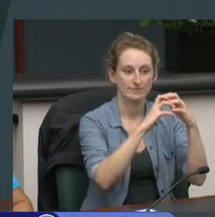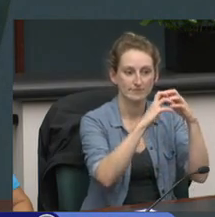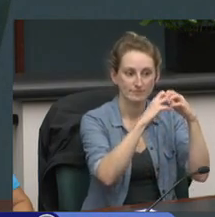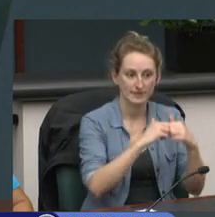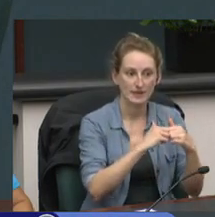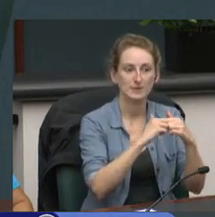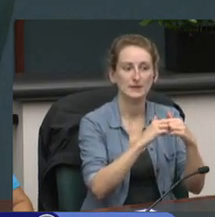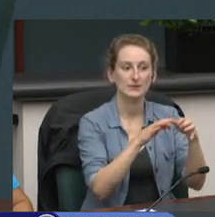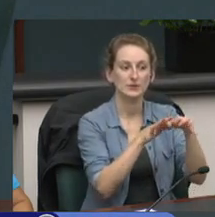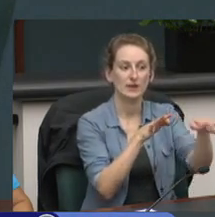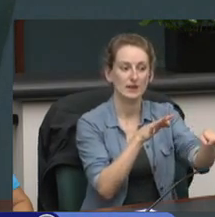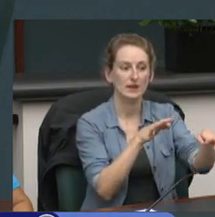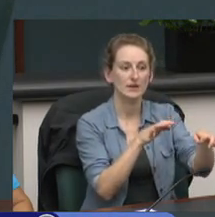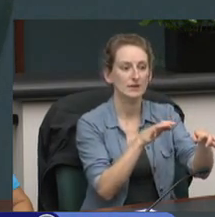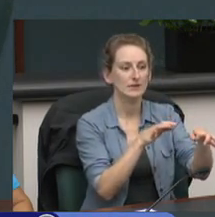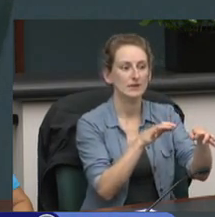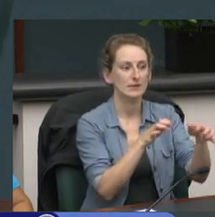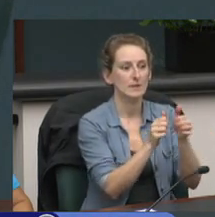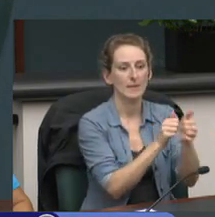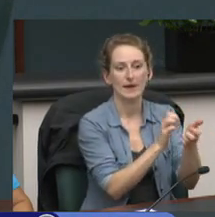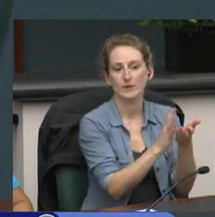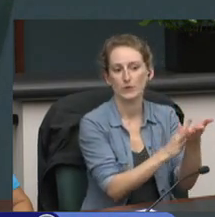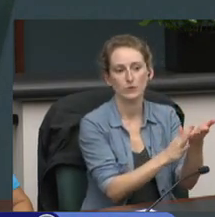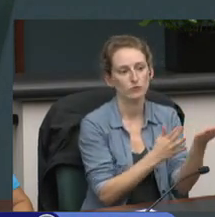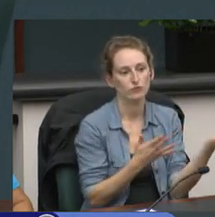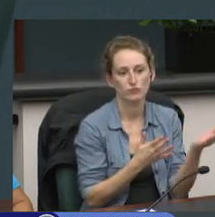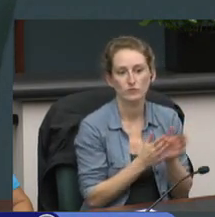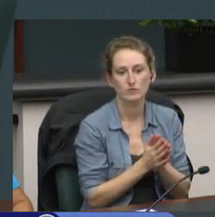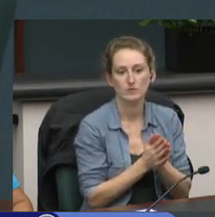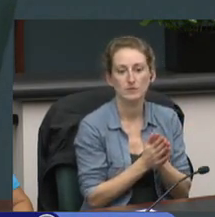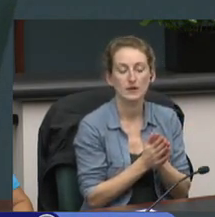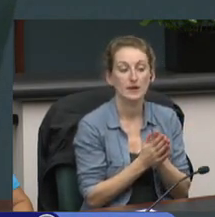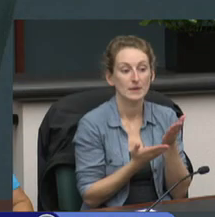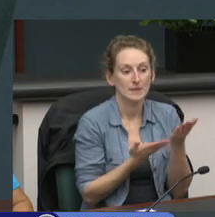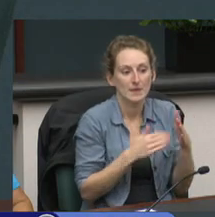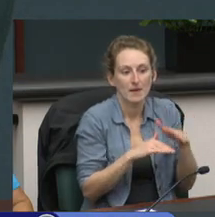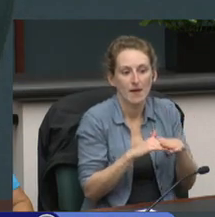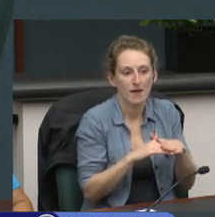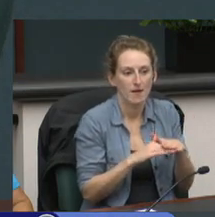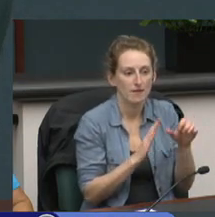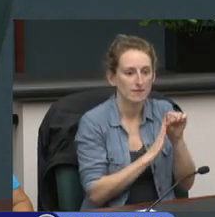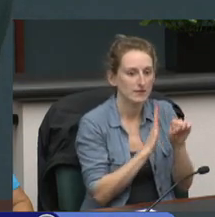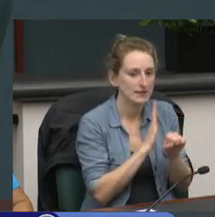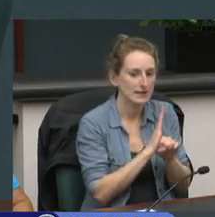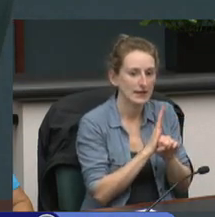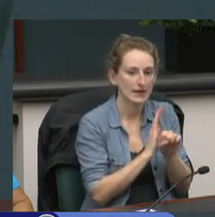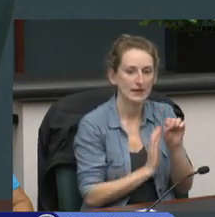happen to be on a state survey they come to us and many of them are contributing